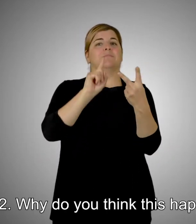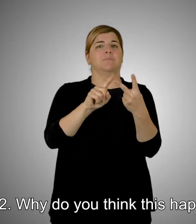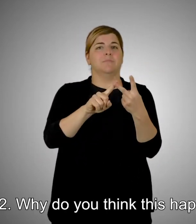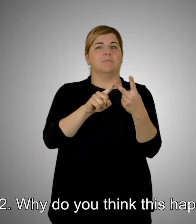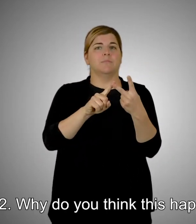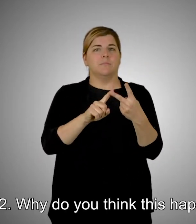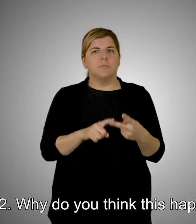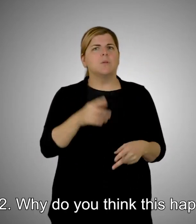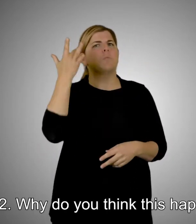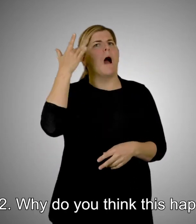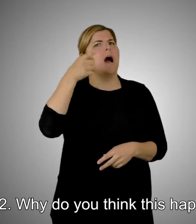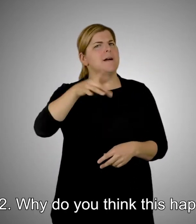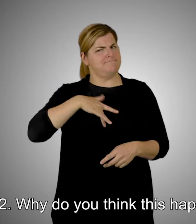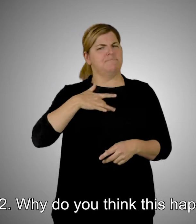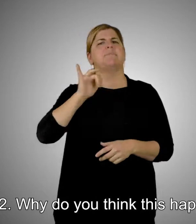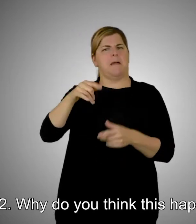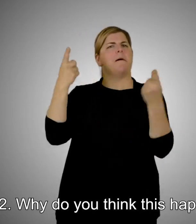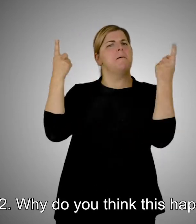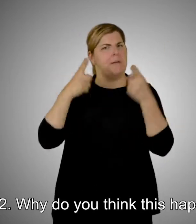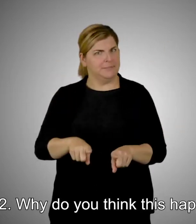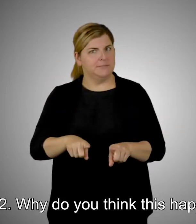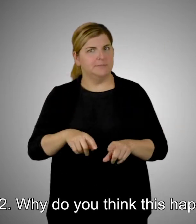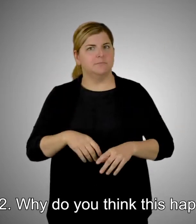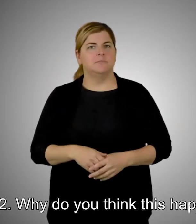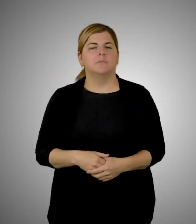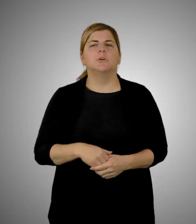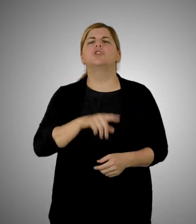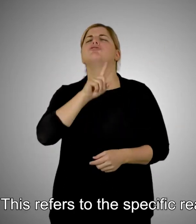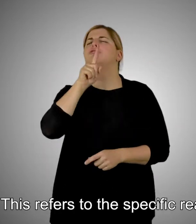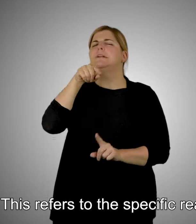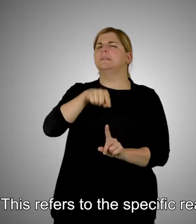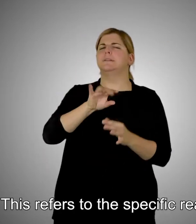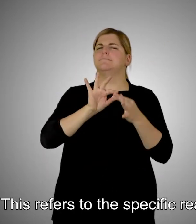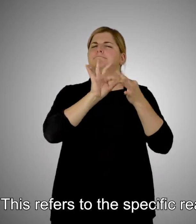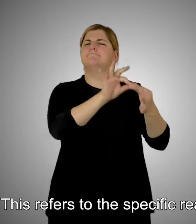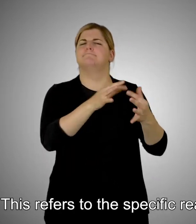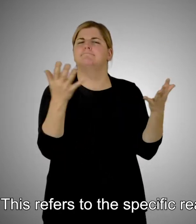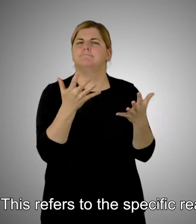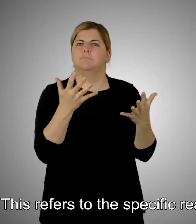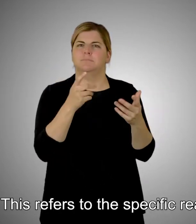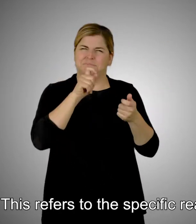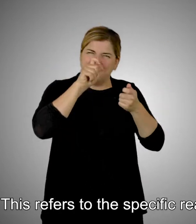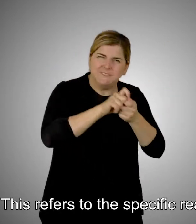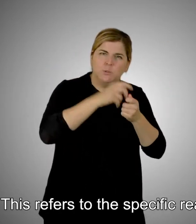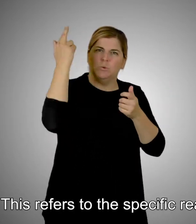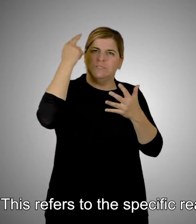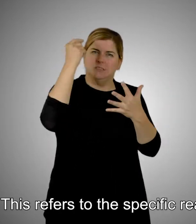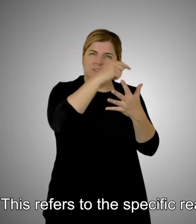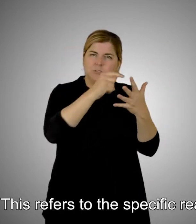2. Why do you think this happened? This refers to the specific reason(s)